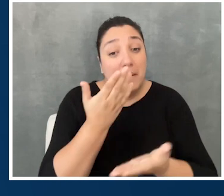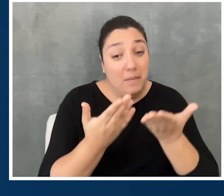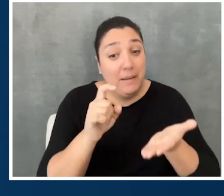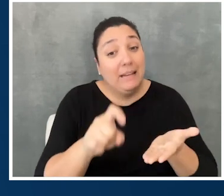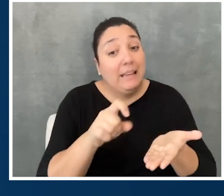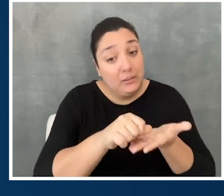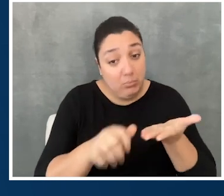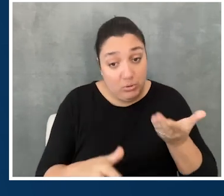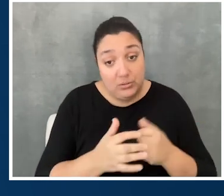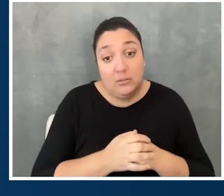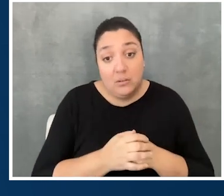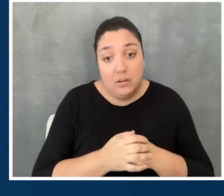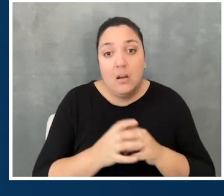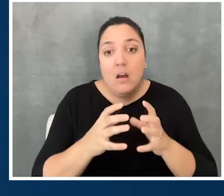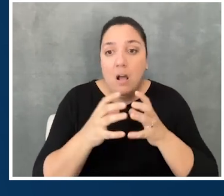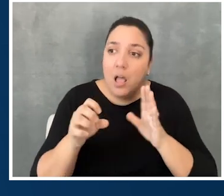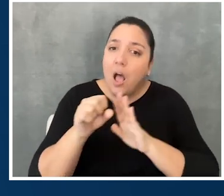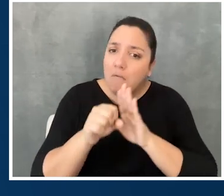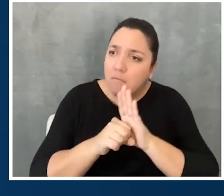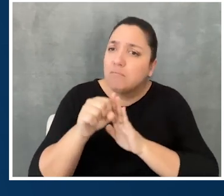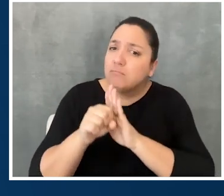And lots of states have exceptions